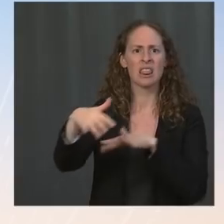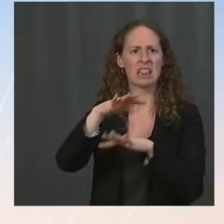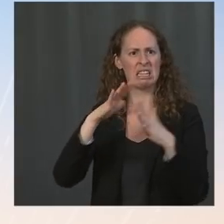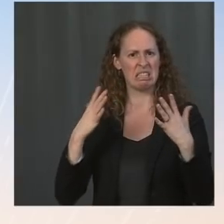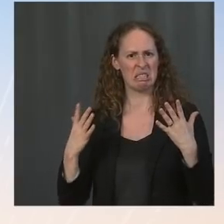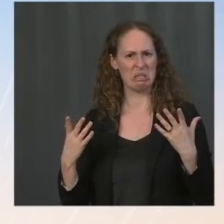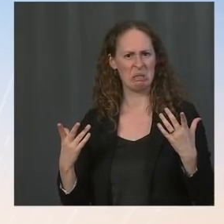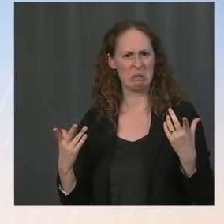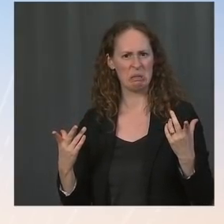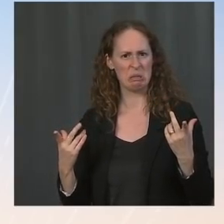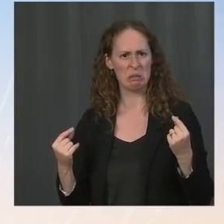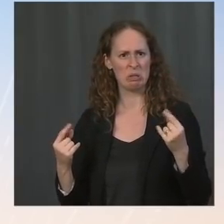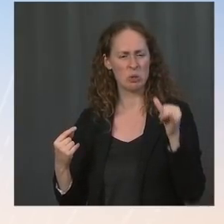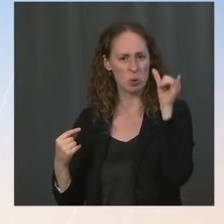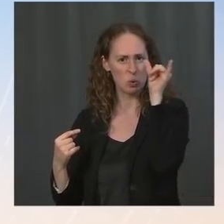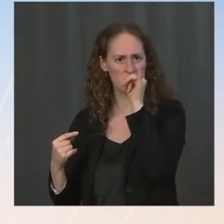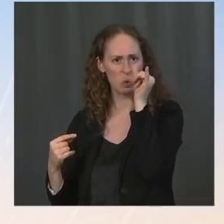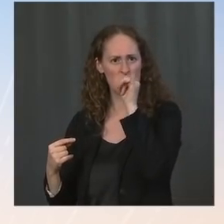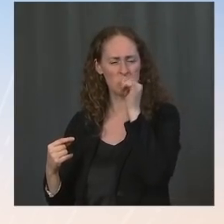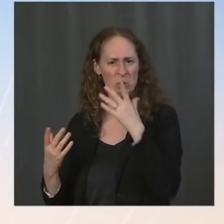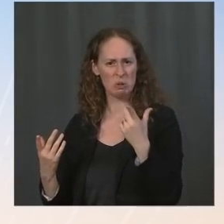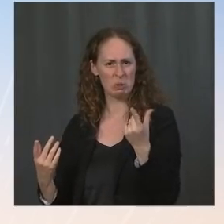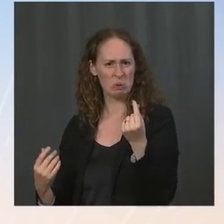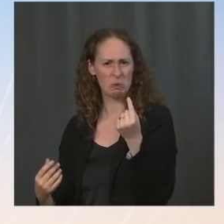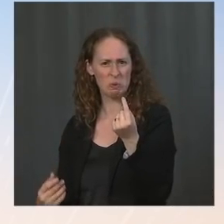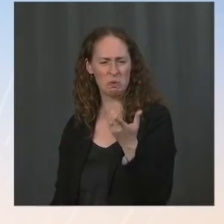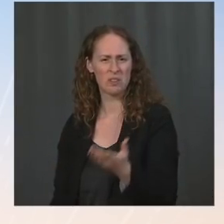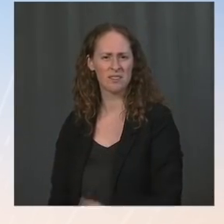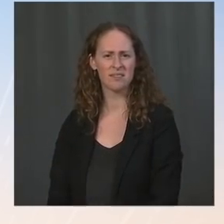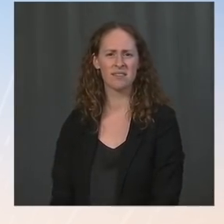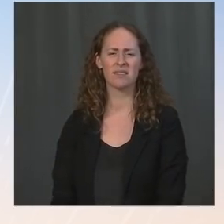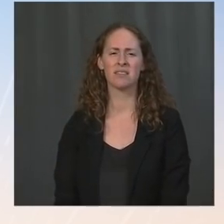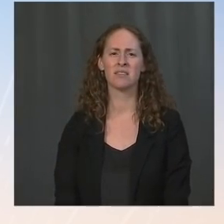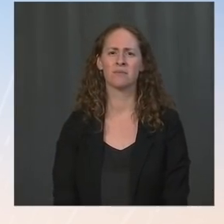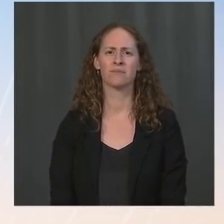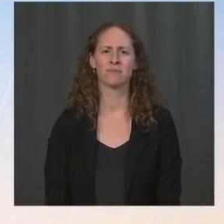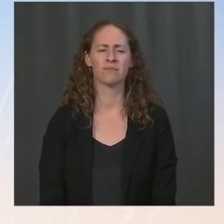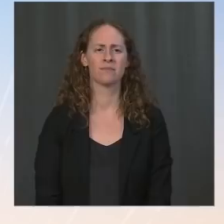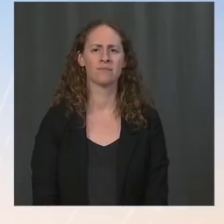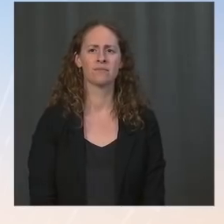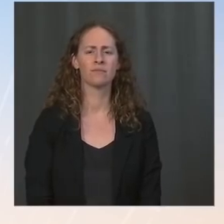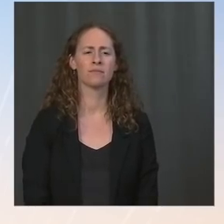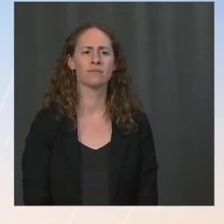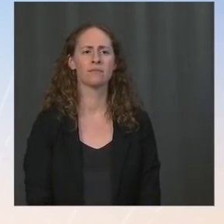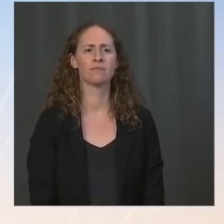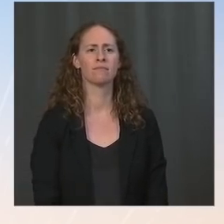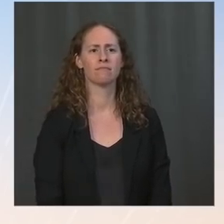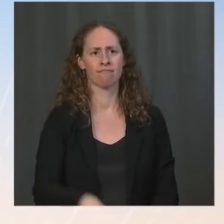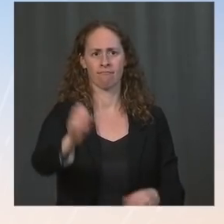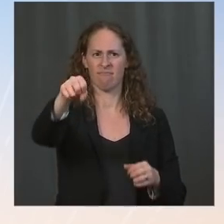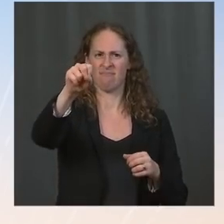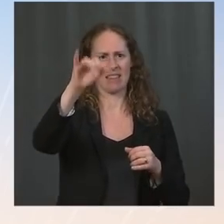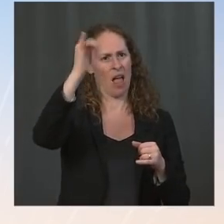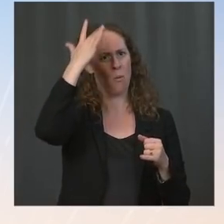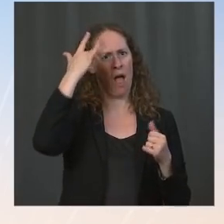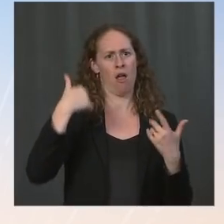that they may be dealing with. Ms. Psaki: Well, this is why I did such an extensive laydown in the beginning because, as you know, it's not just one thing, right?